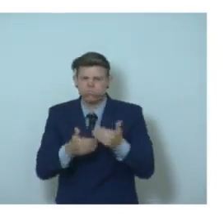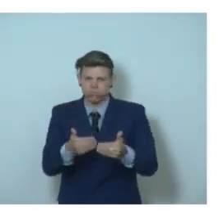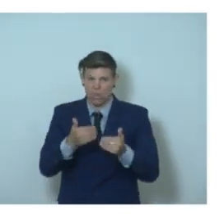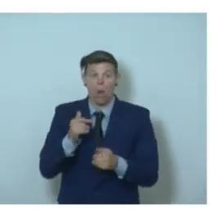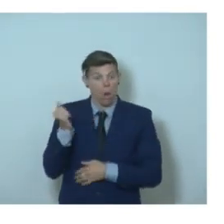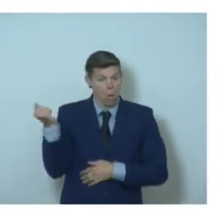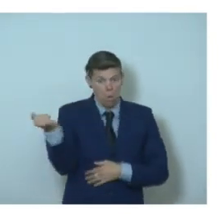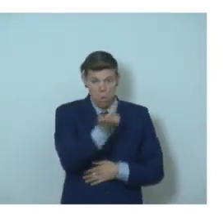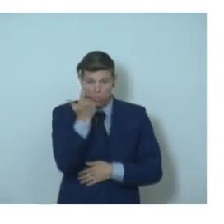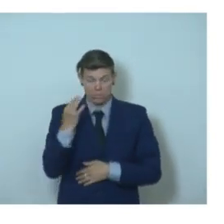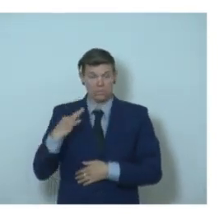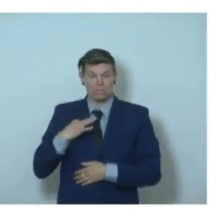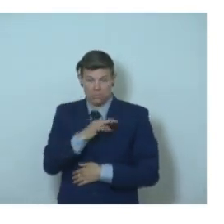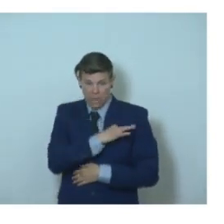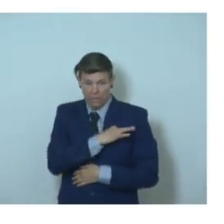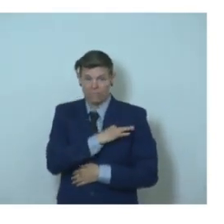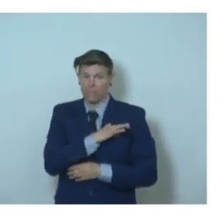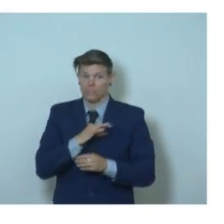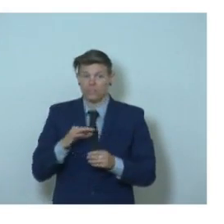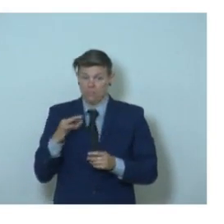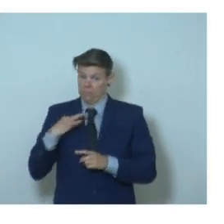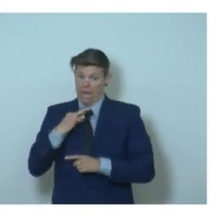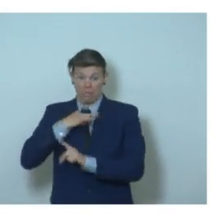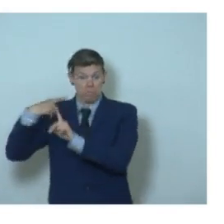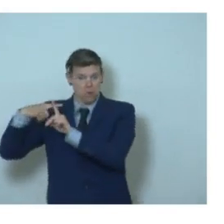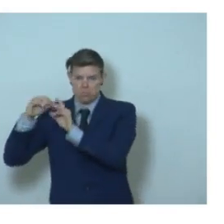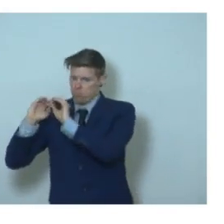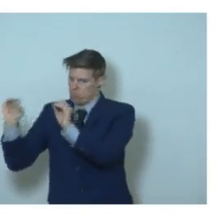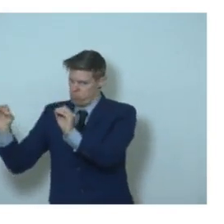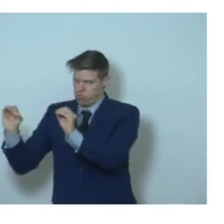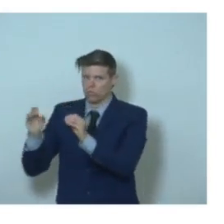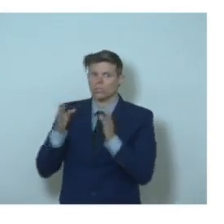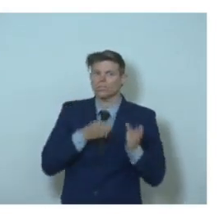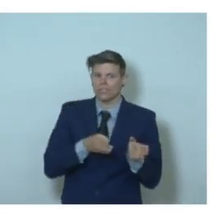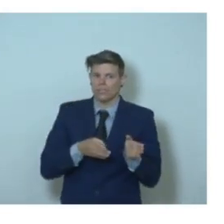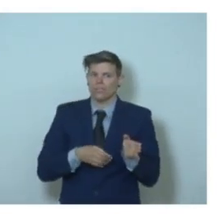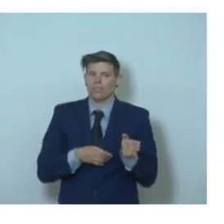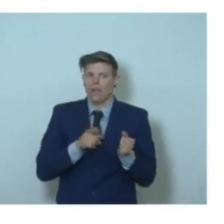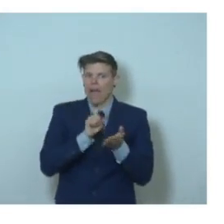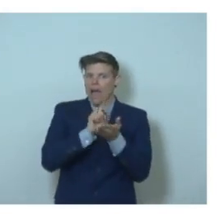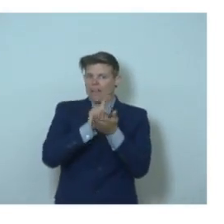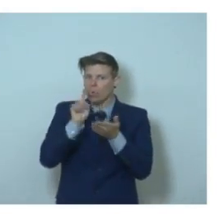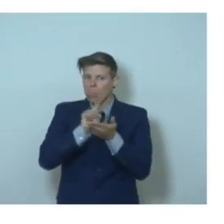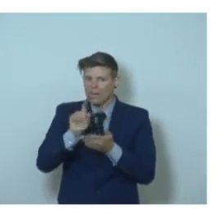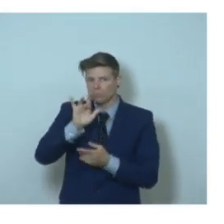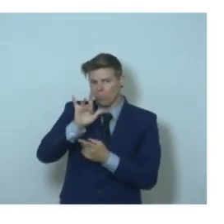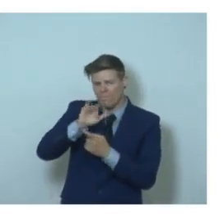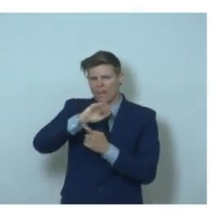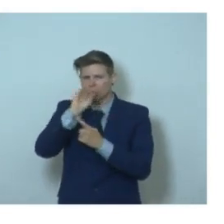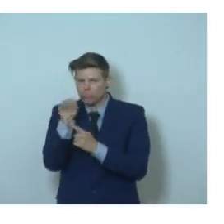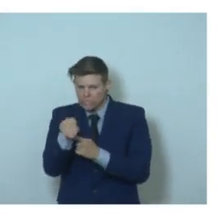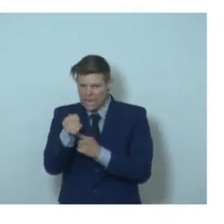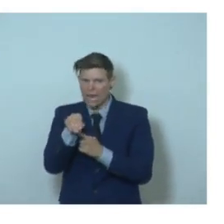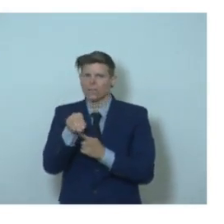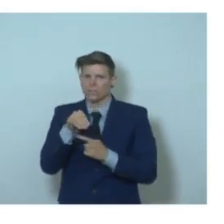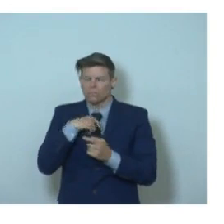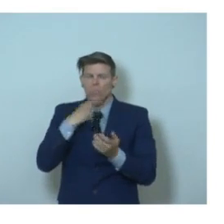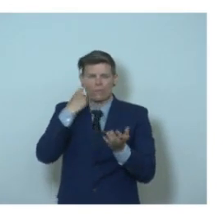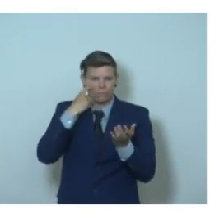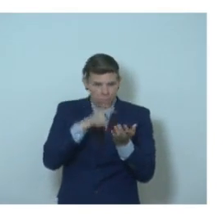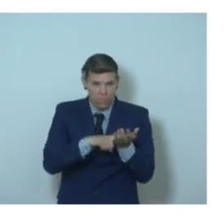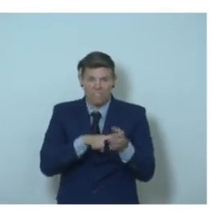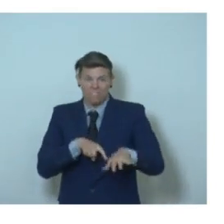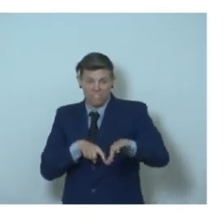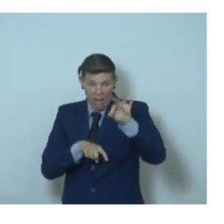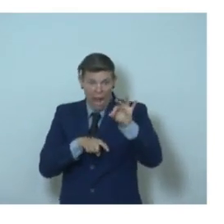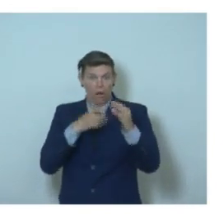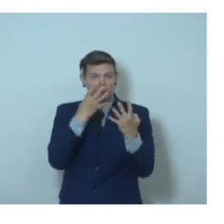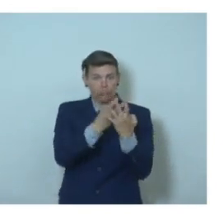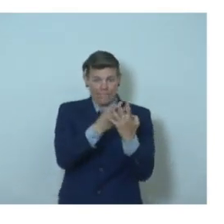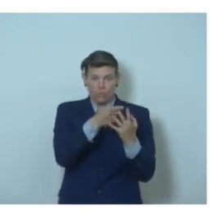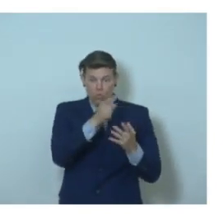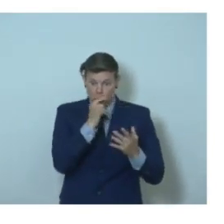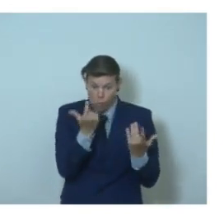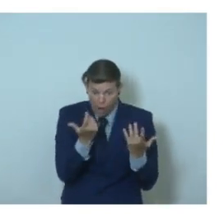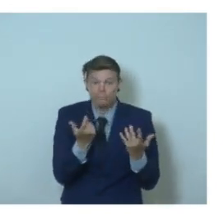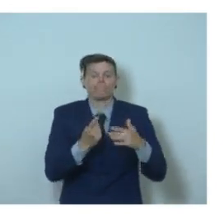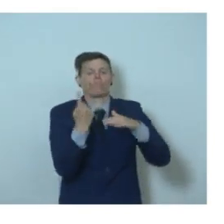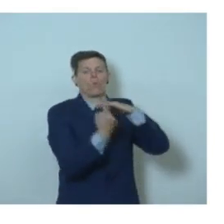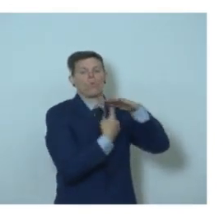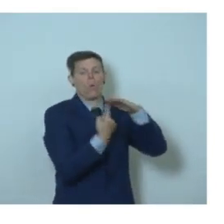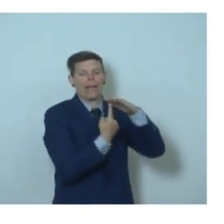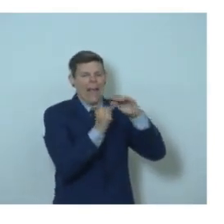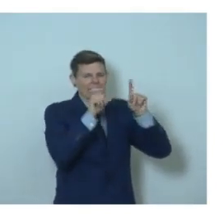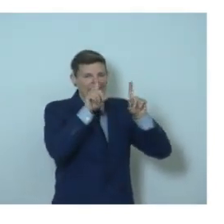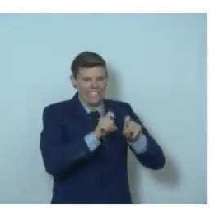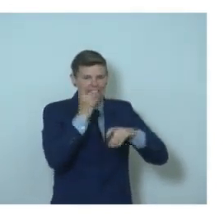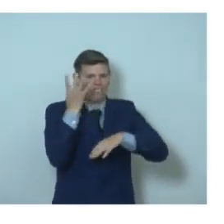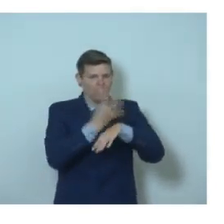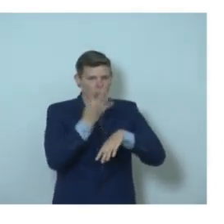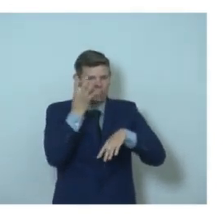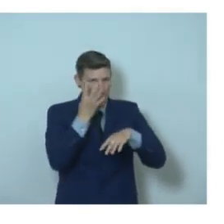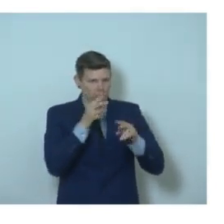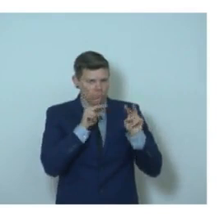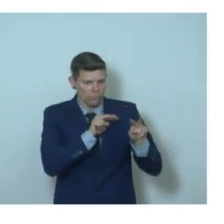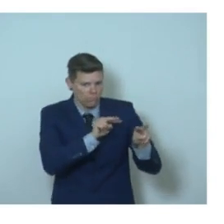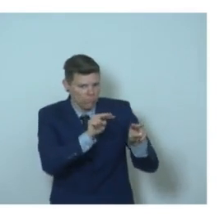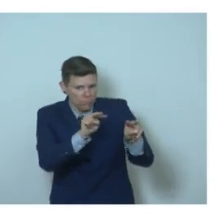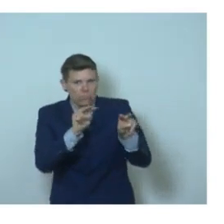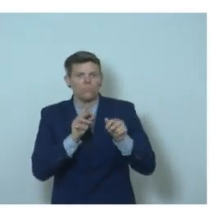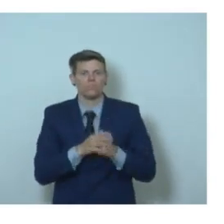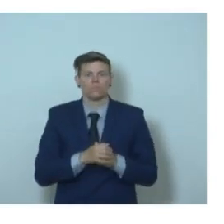OUR RESPONSE HAS BEEN VERY AGGRESSIVE IN ADDITION TO TESTING ALL THE STAFF WHERE THERE’S BEEN NO ADDITIONAL CASES WE TEST 25% EVERY WEEK AND WE’RE QUARANTINING AND ISOLATING.